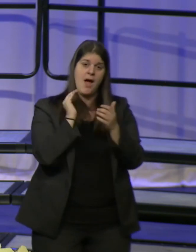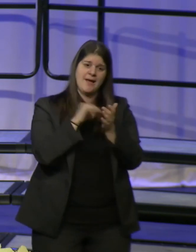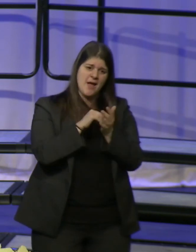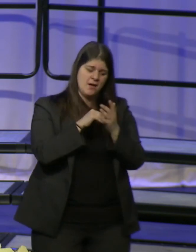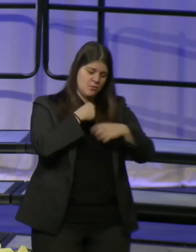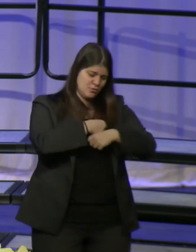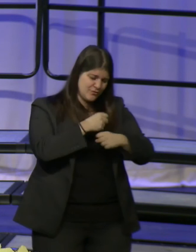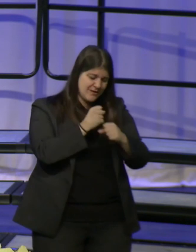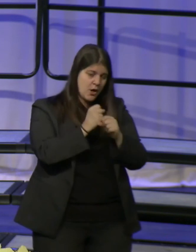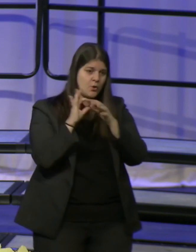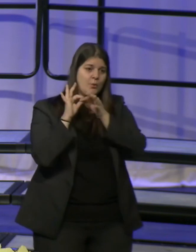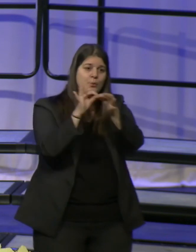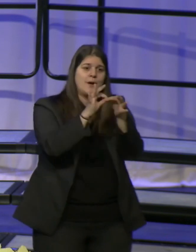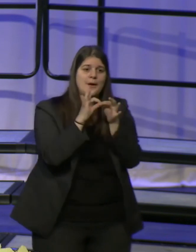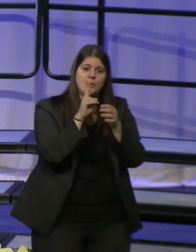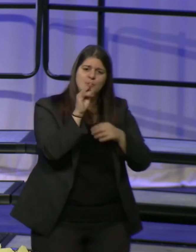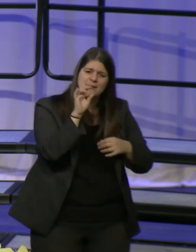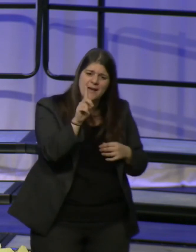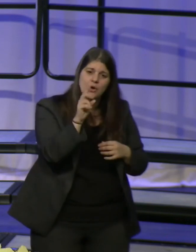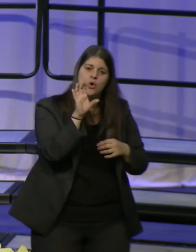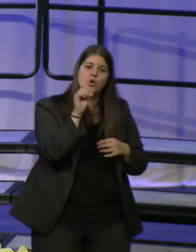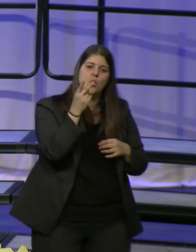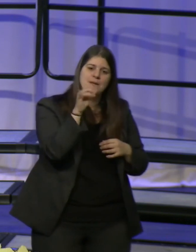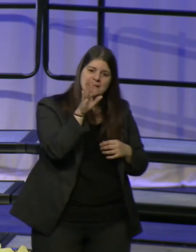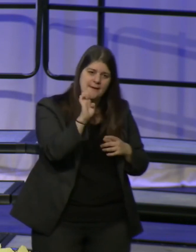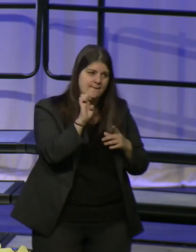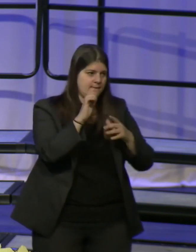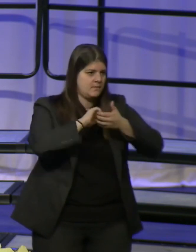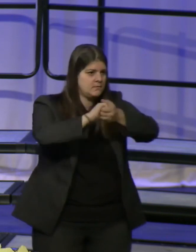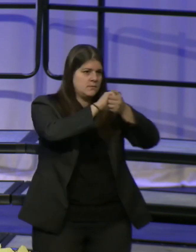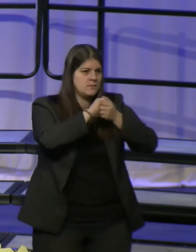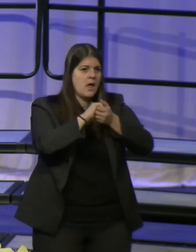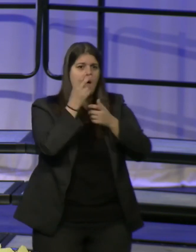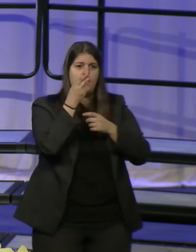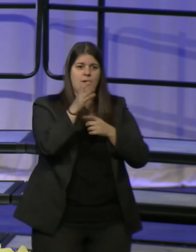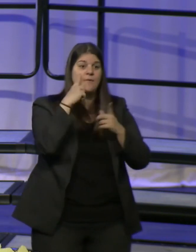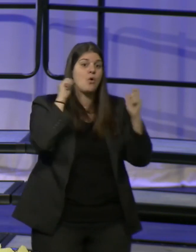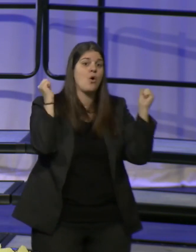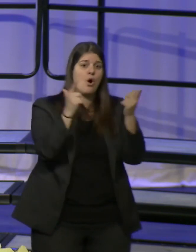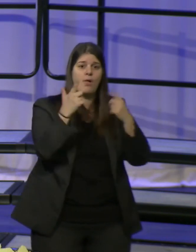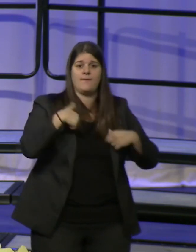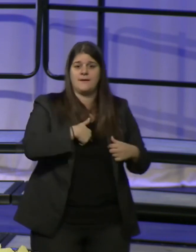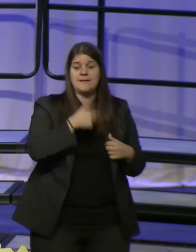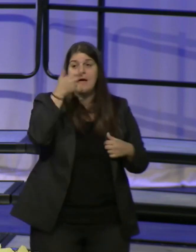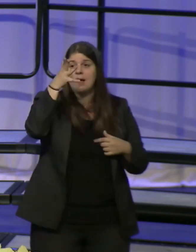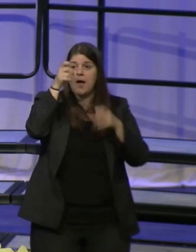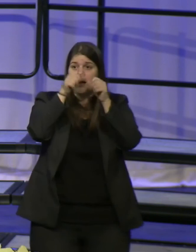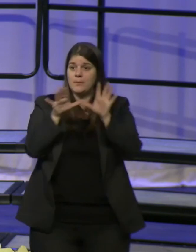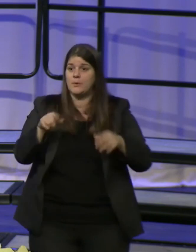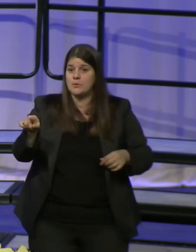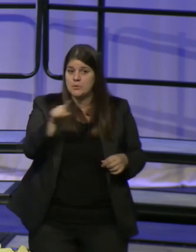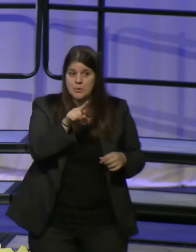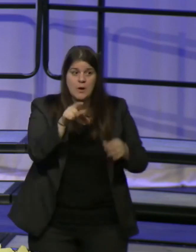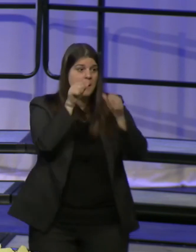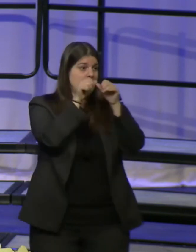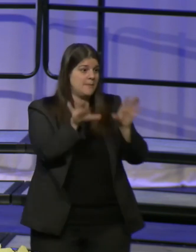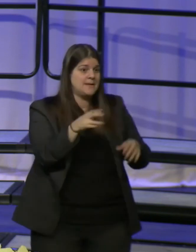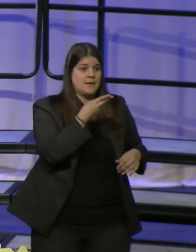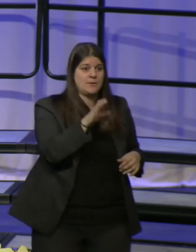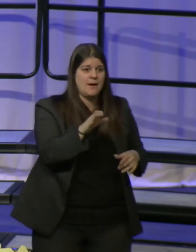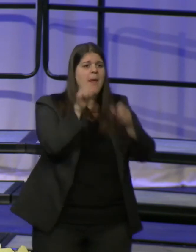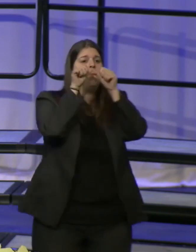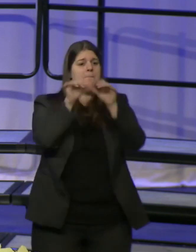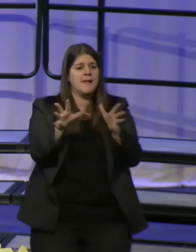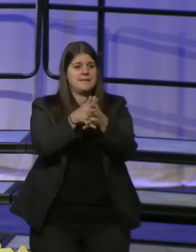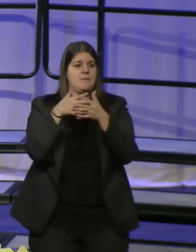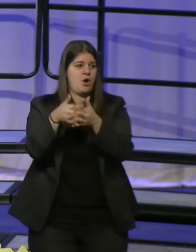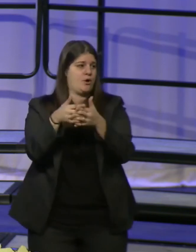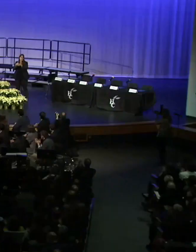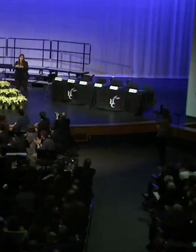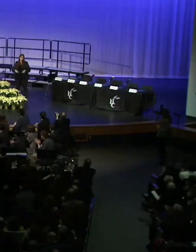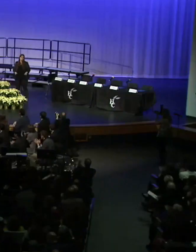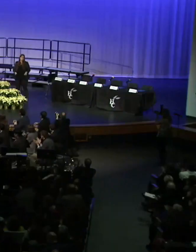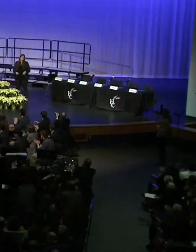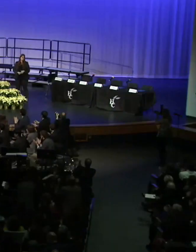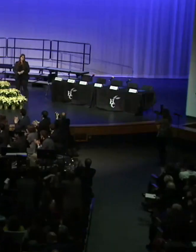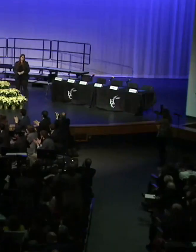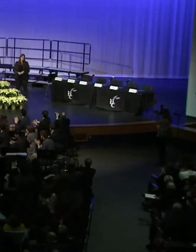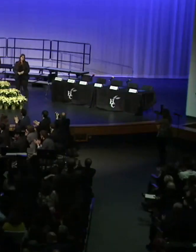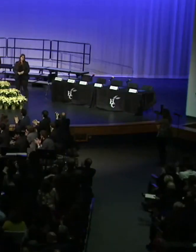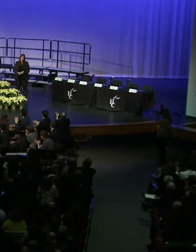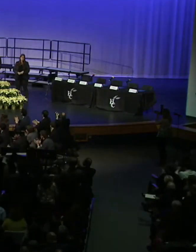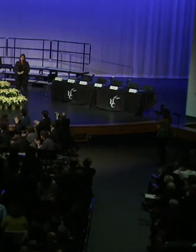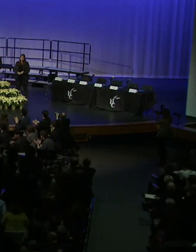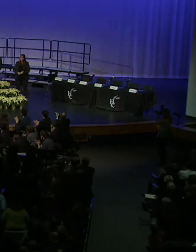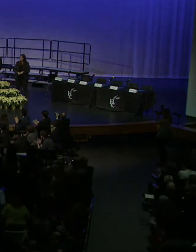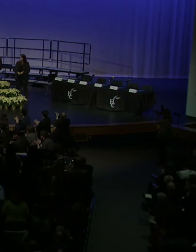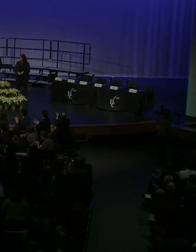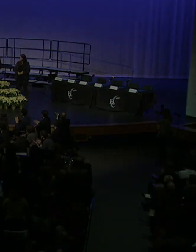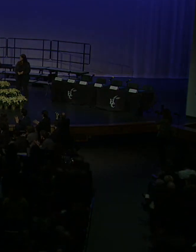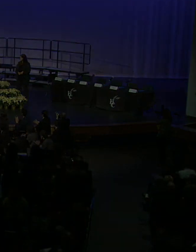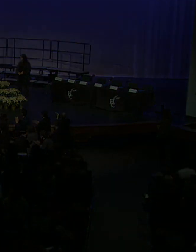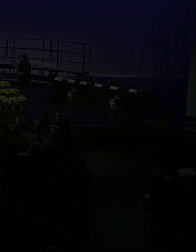Howard County for all of us. God bless you...God bless Howard County and God bless America!